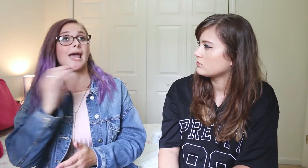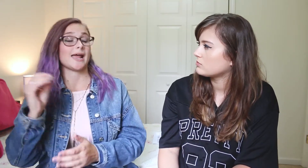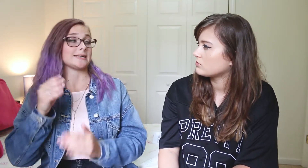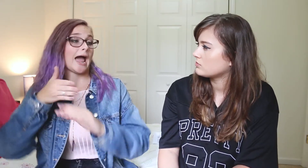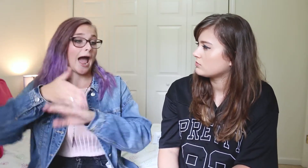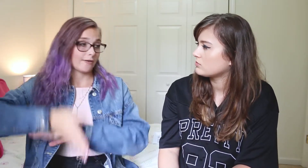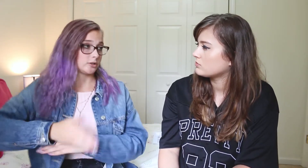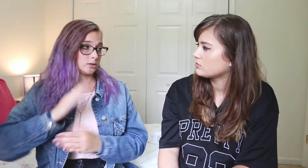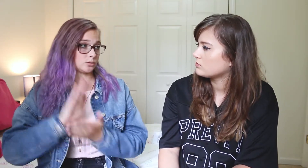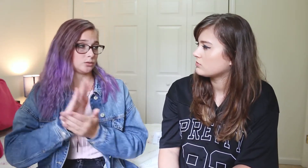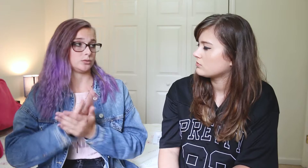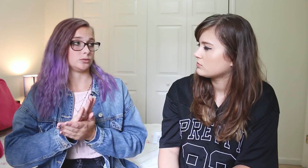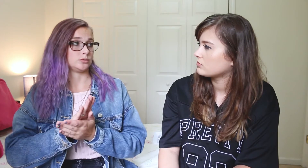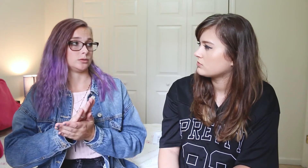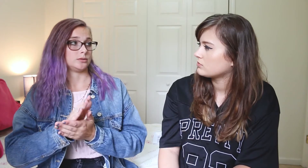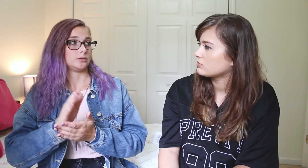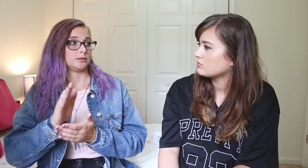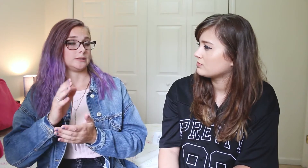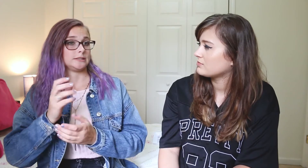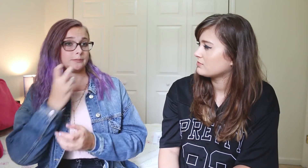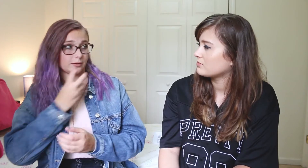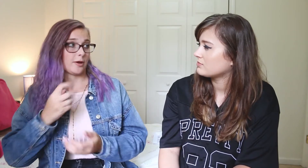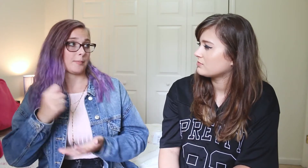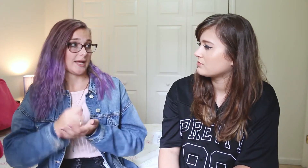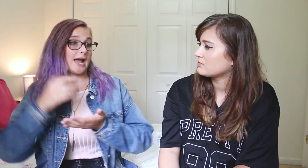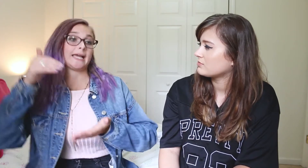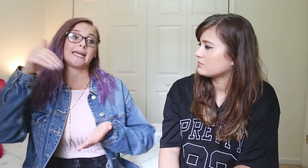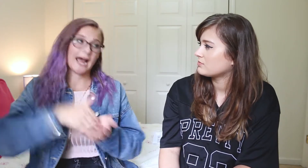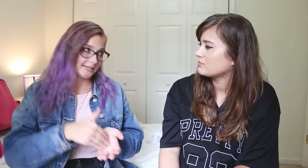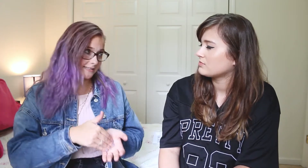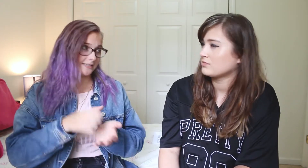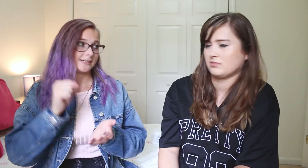and after school I had speech therapy again.